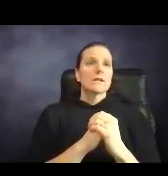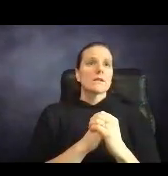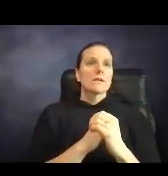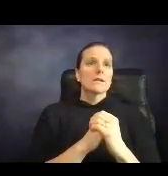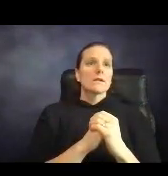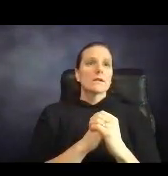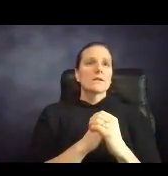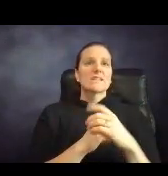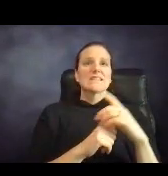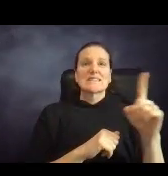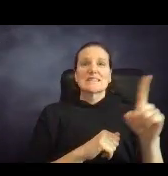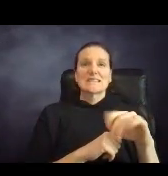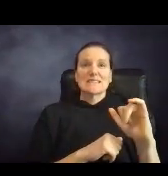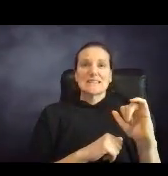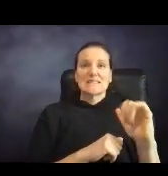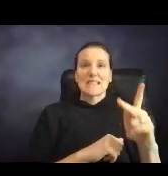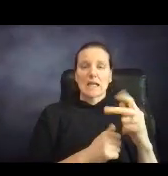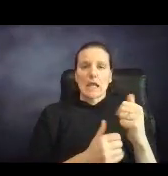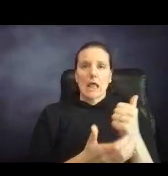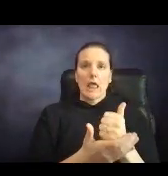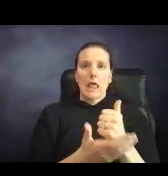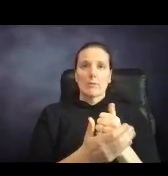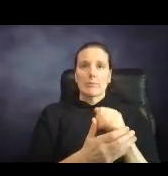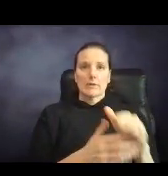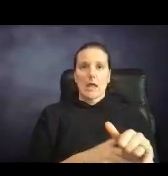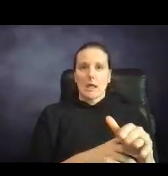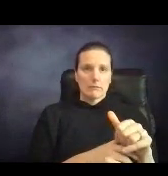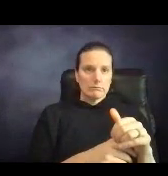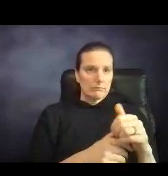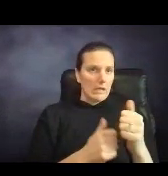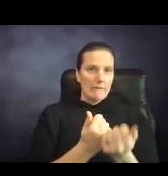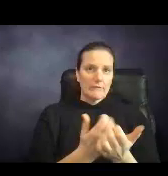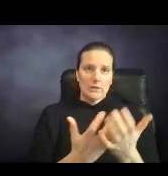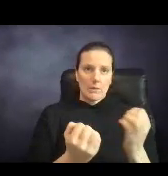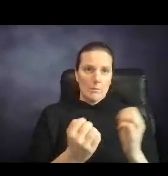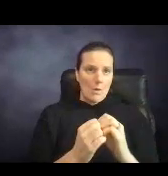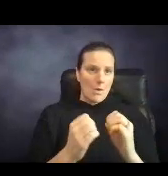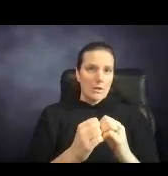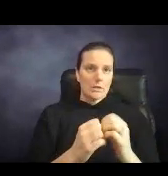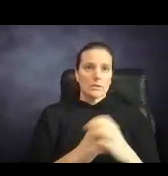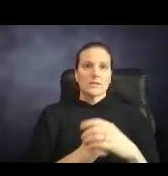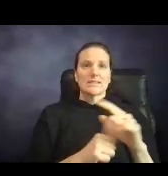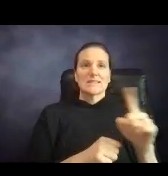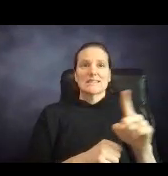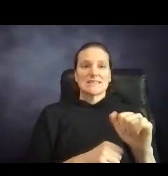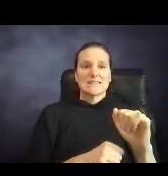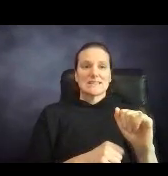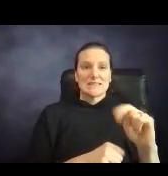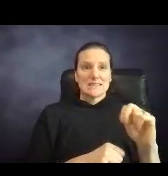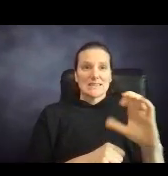those, those receptors. It helps make everything more efficient. So using zinc bis glycinate that's most available to the body.